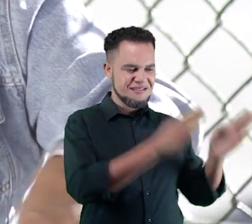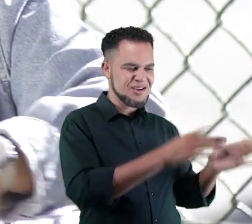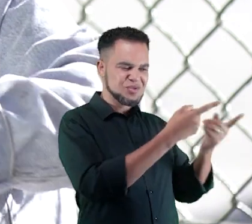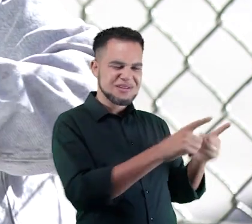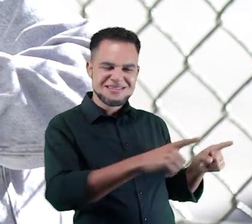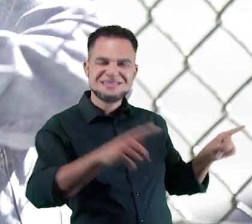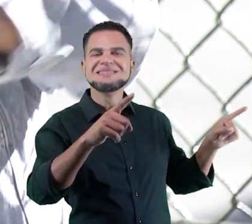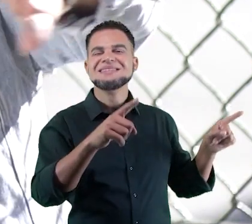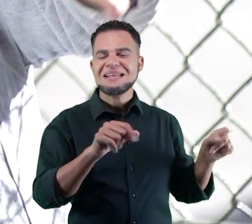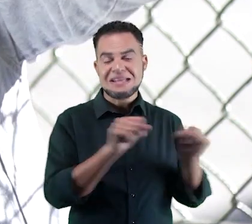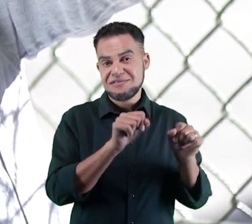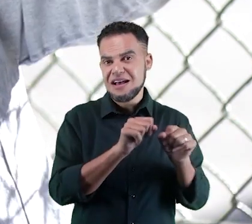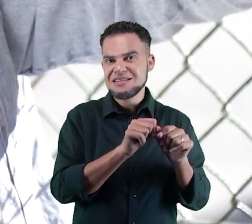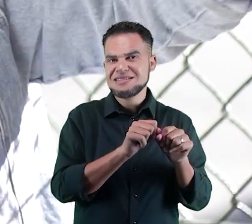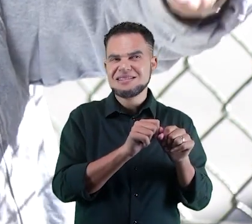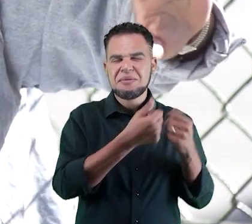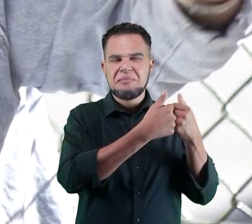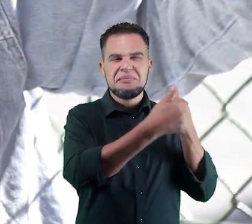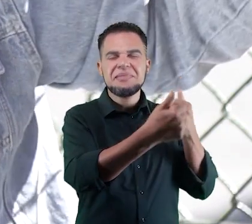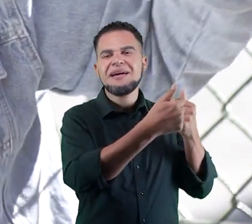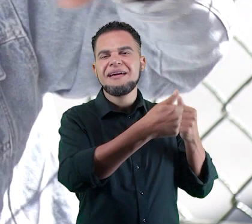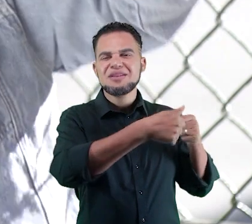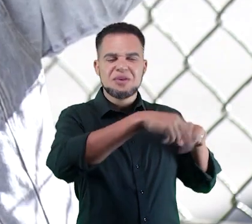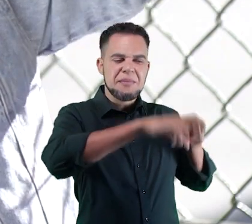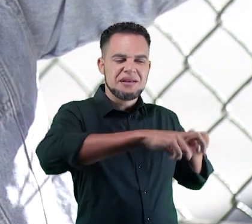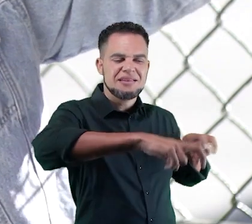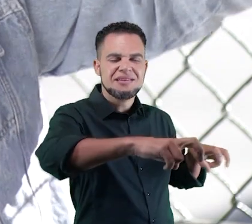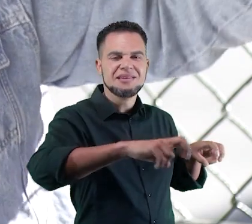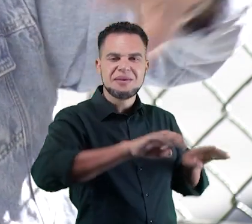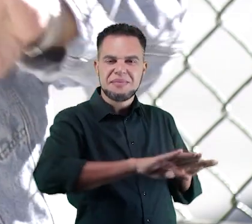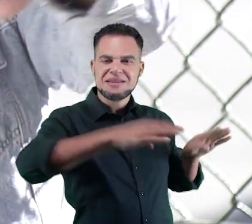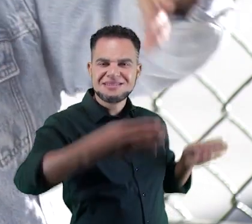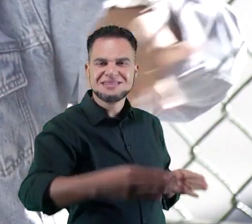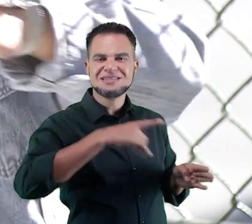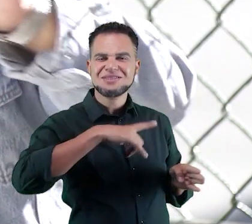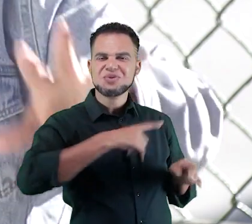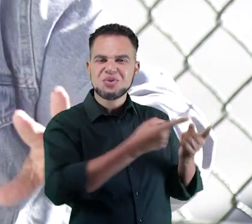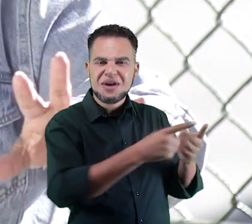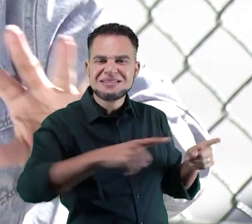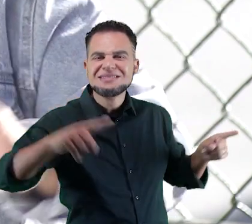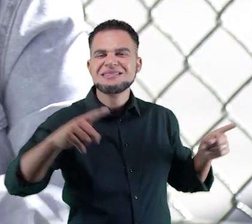there was the grill, you know? That they did in the middle of the forest like this, there were some stools, with a table,